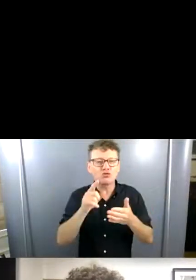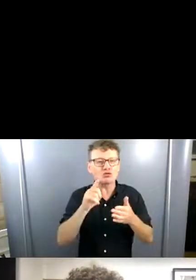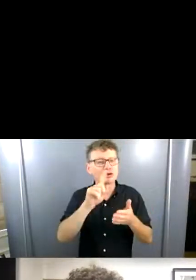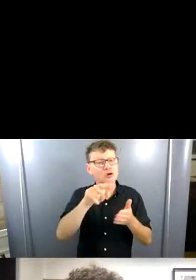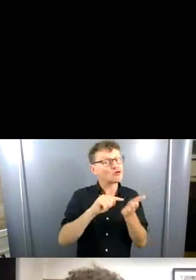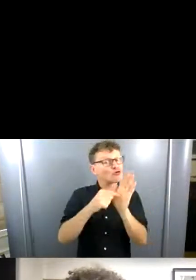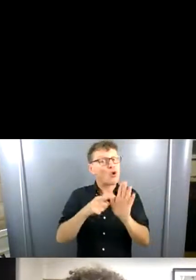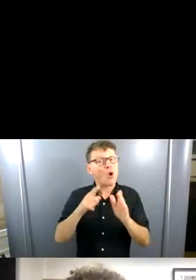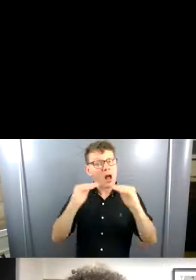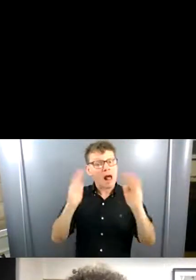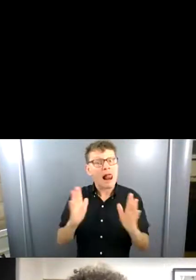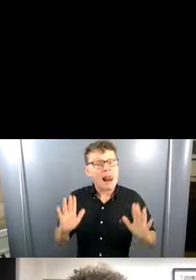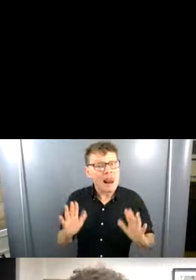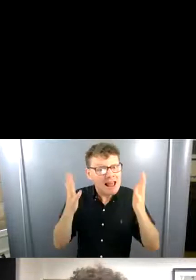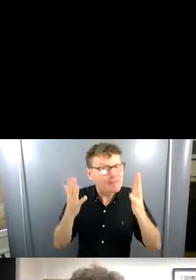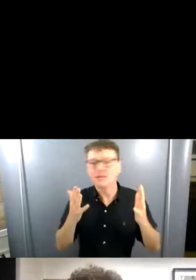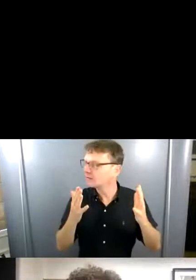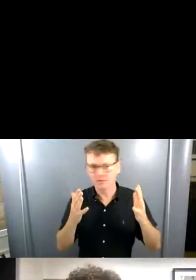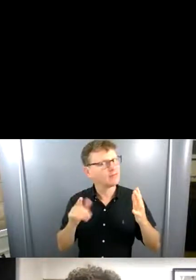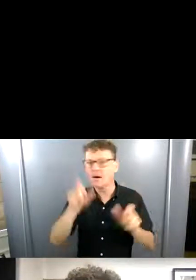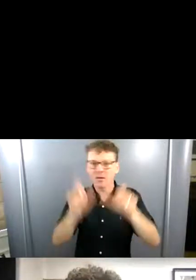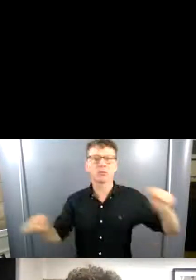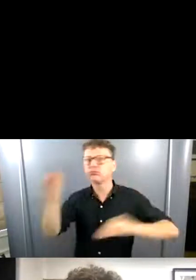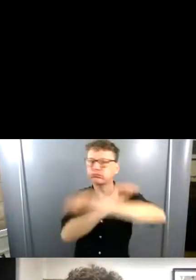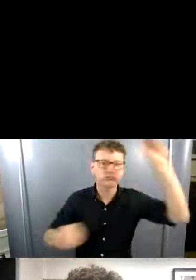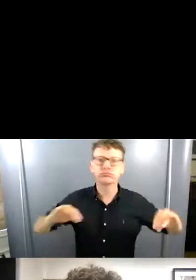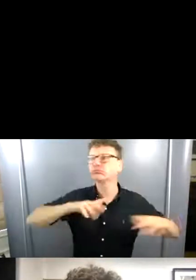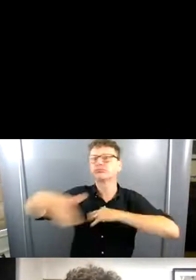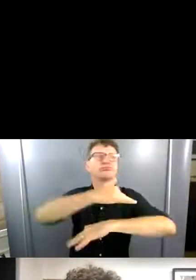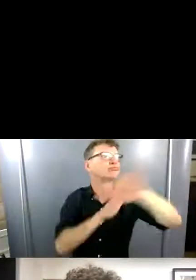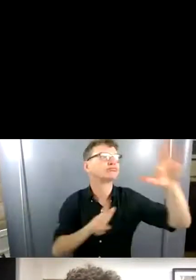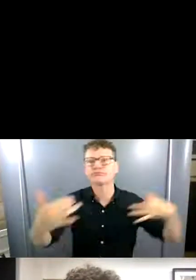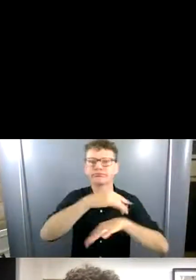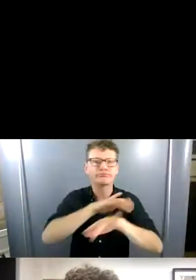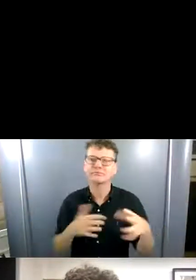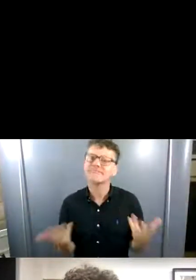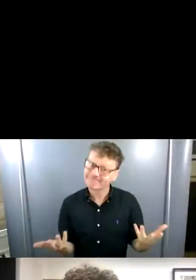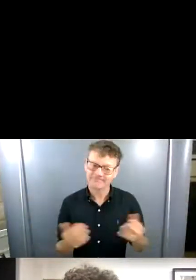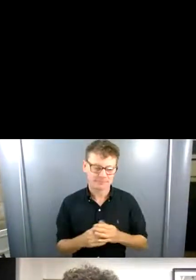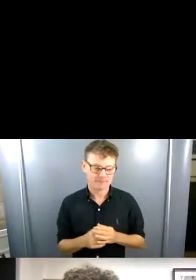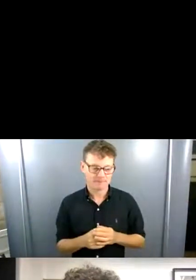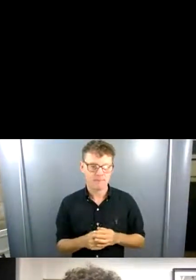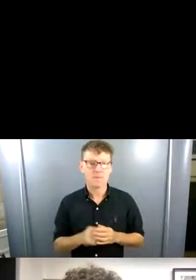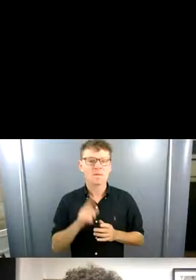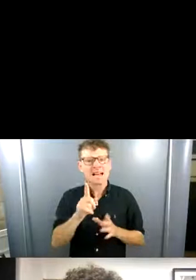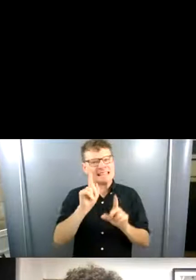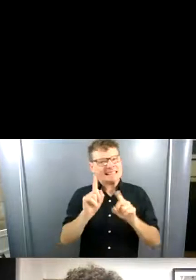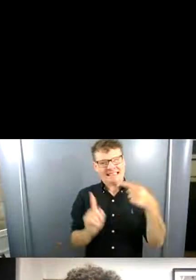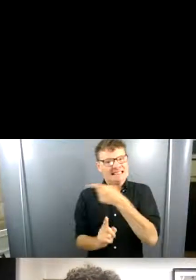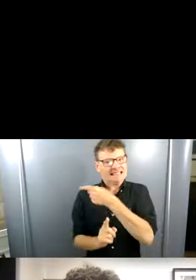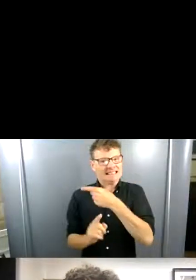certainly not today so not shown on the map here is sign language or sign languages of this area